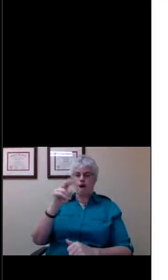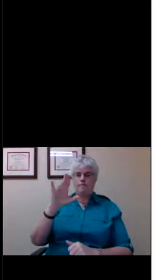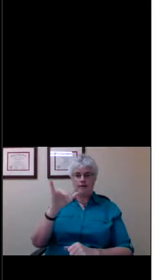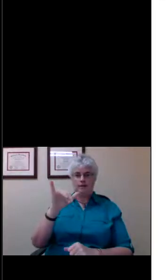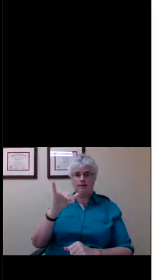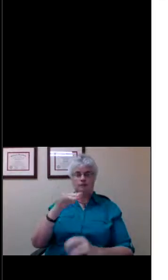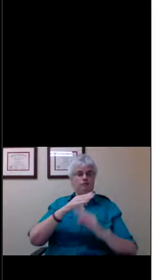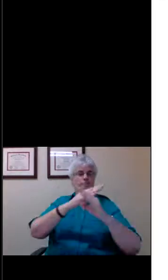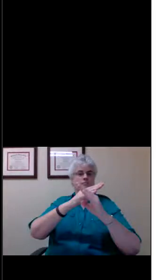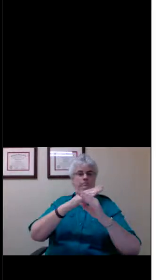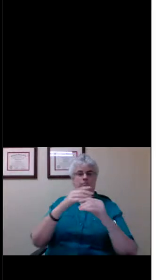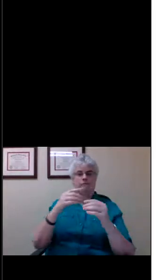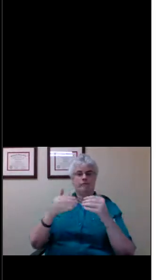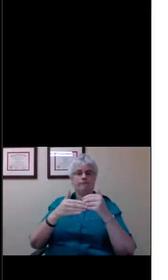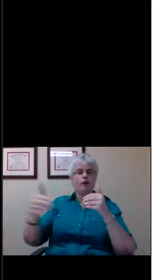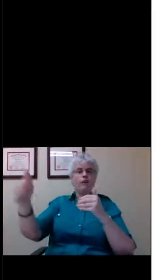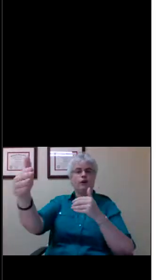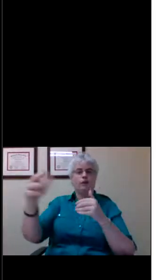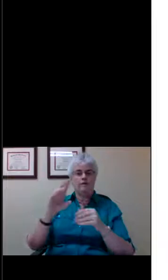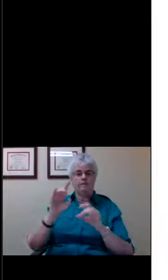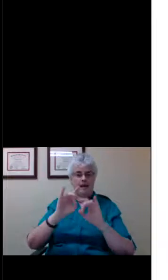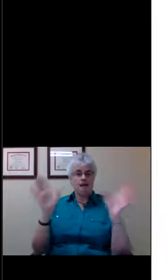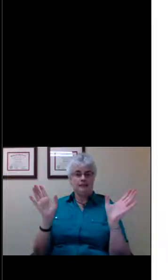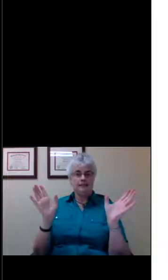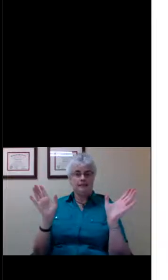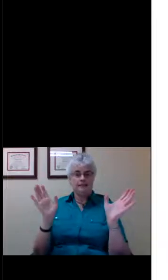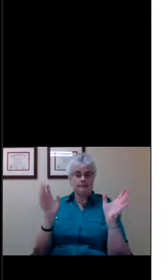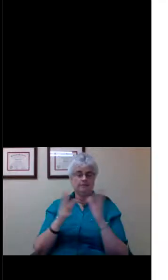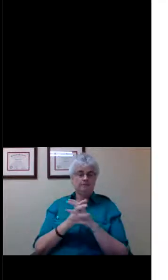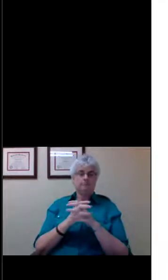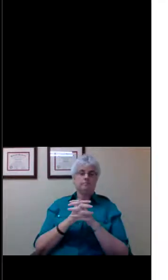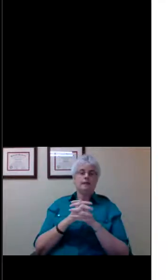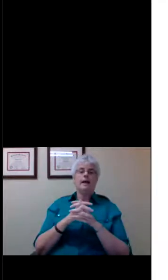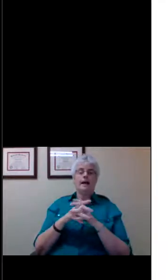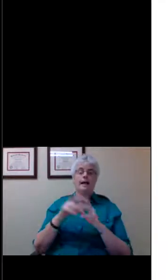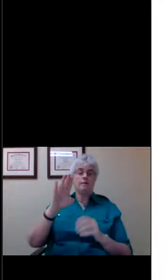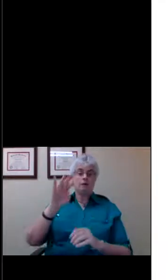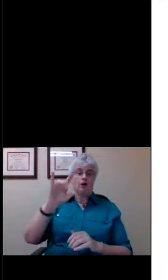we were focusing on primary prevention, so preventing further violence from